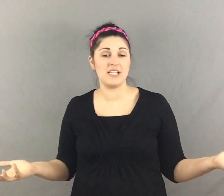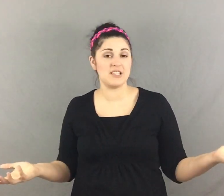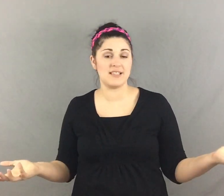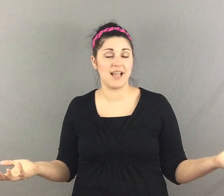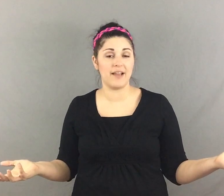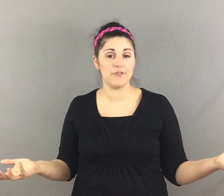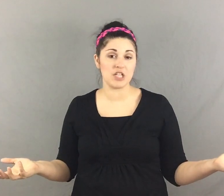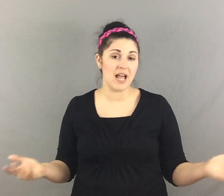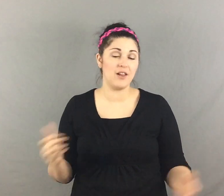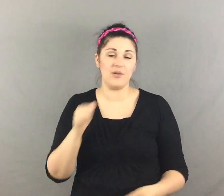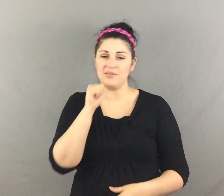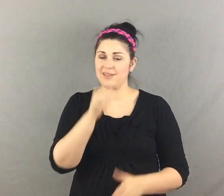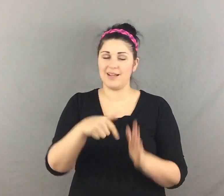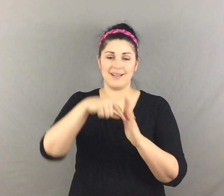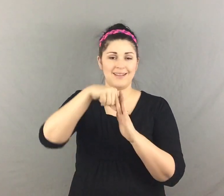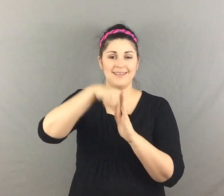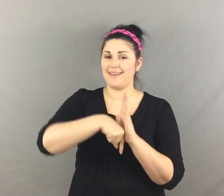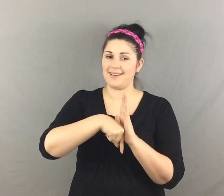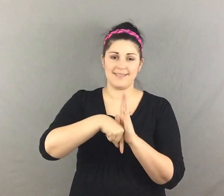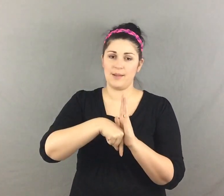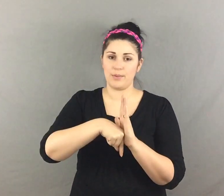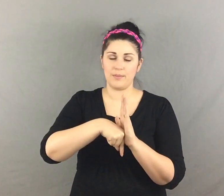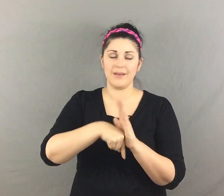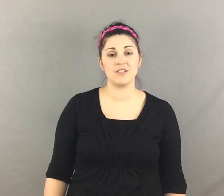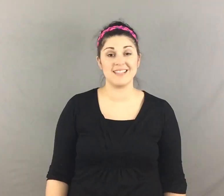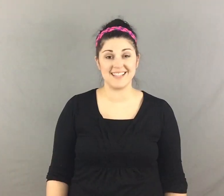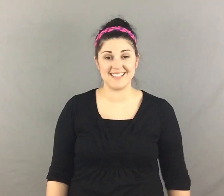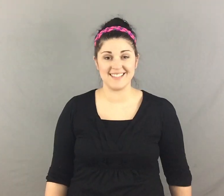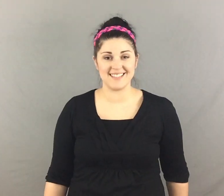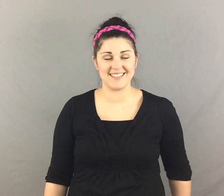This sign for shallow, that deep. Here's the sentence.